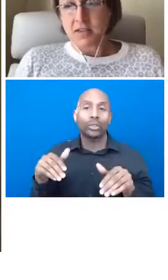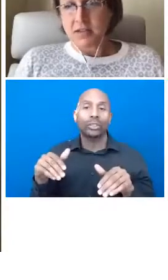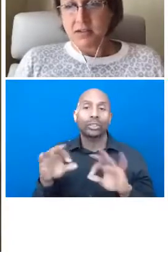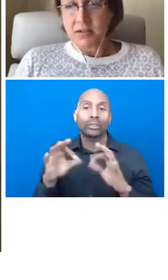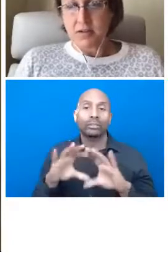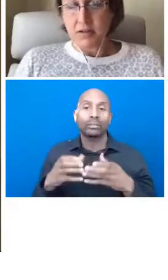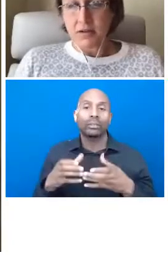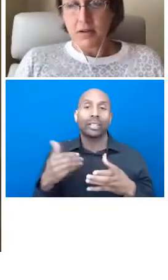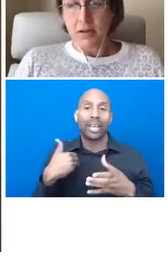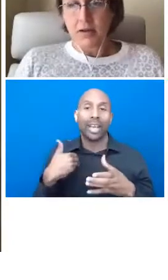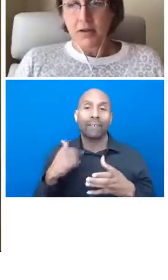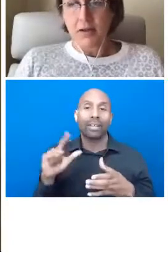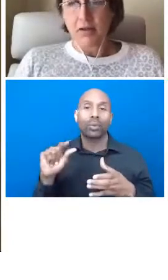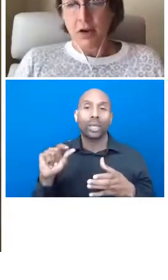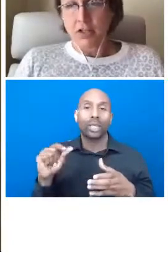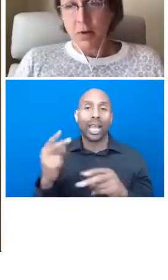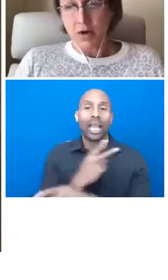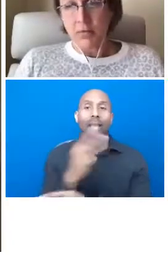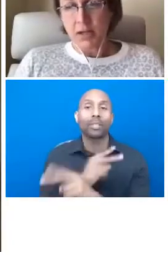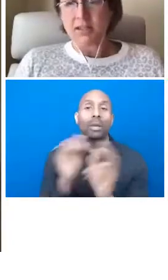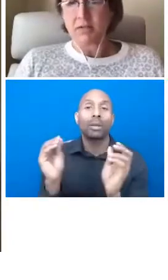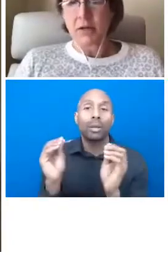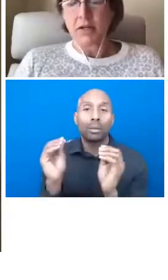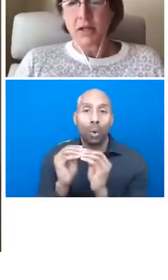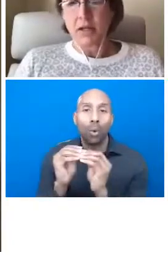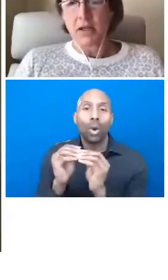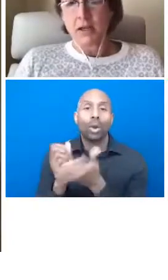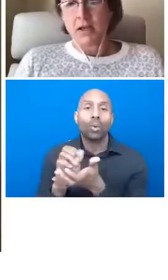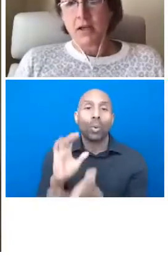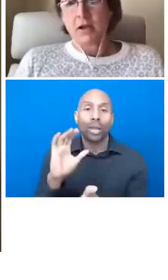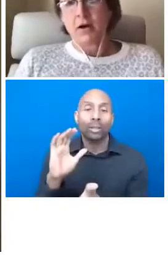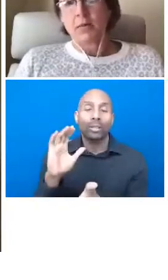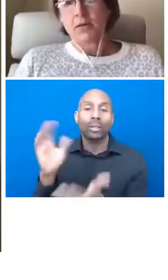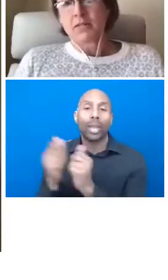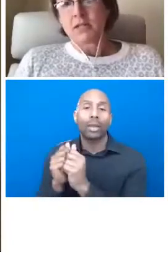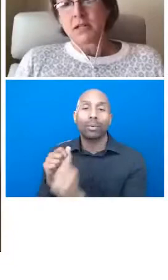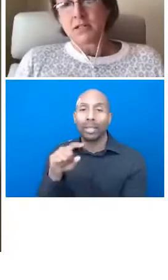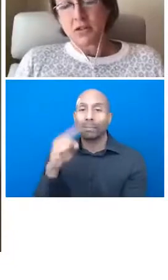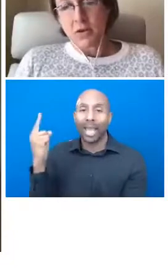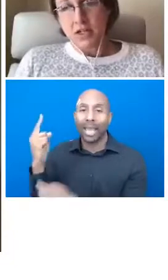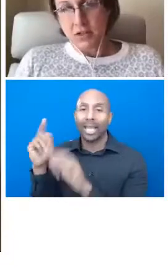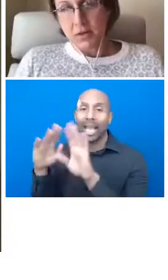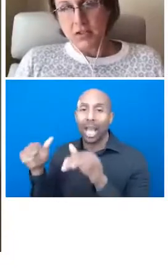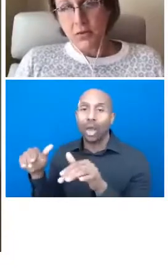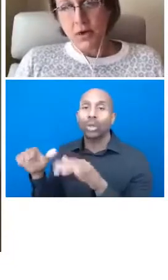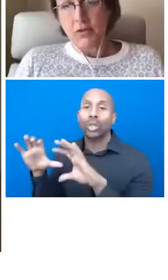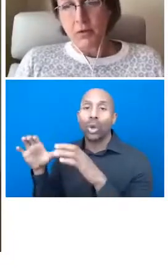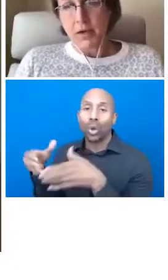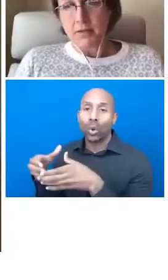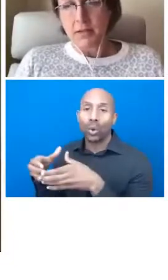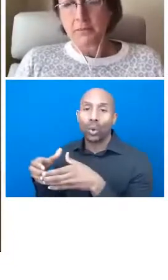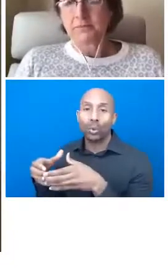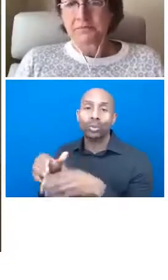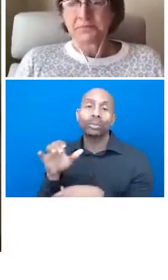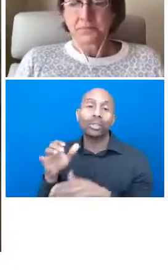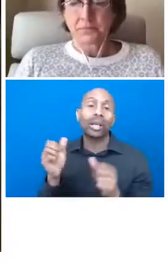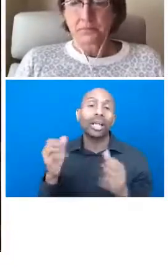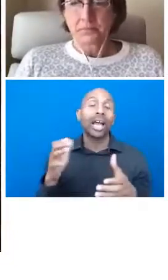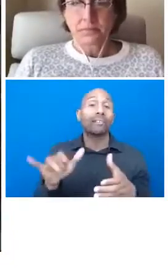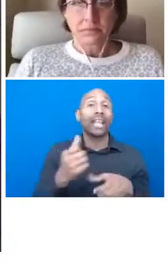This is in large part because of redlining and our ability to create generational wealth through housing.